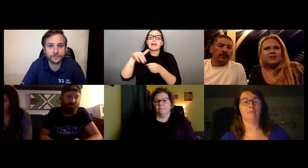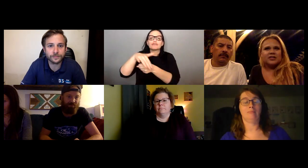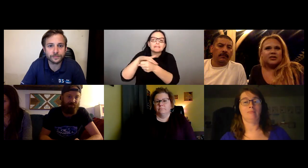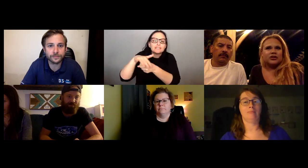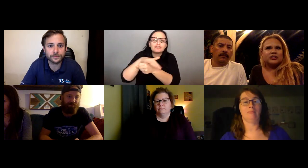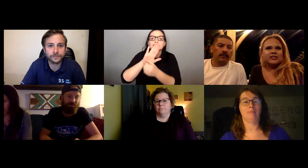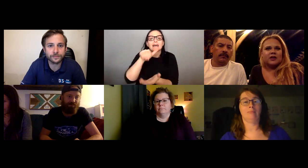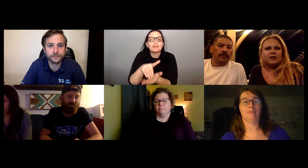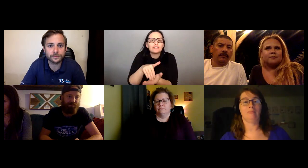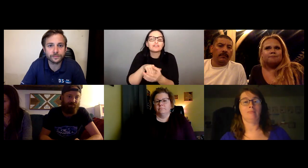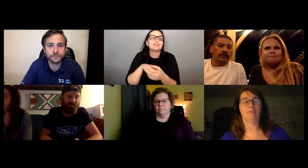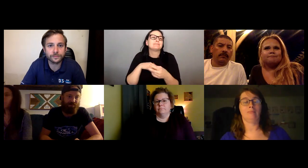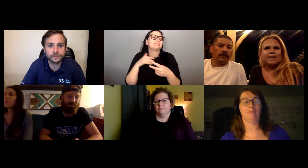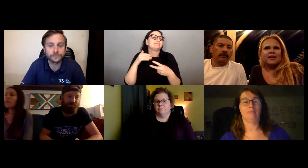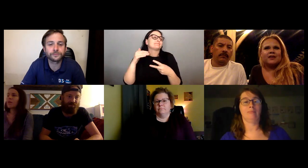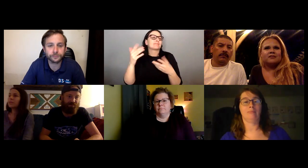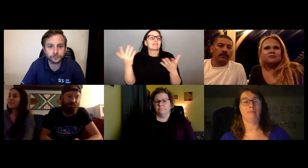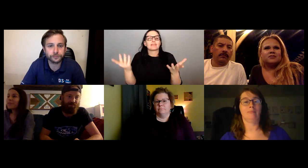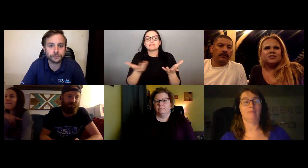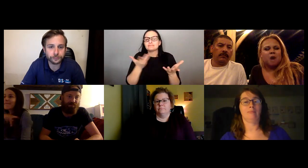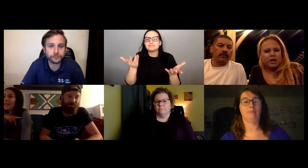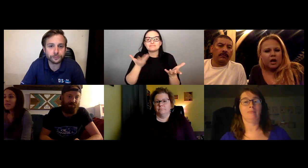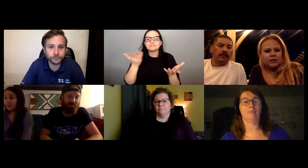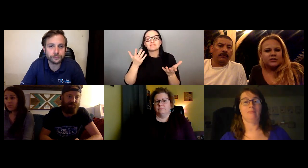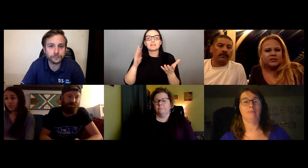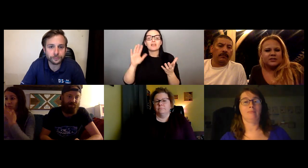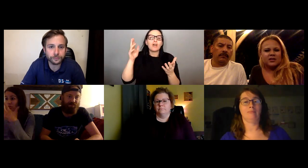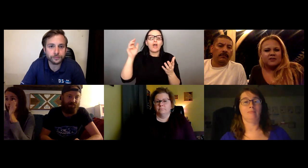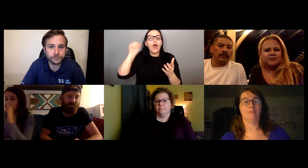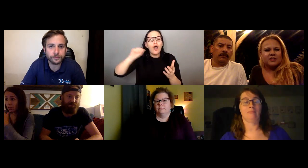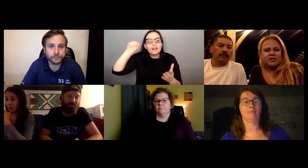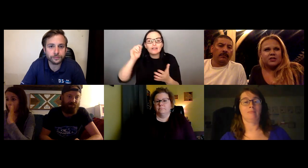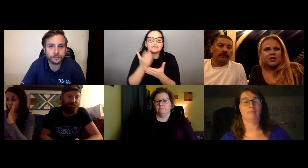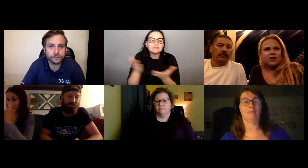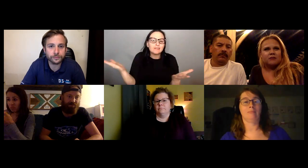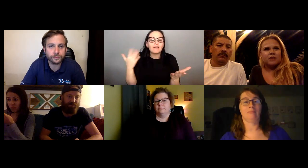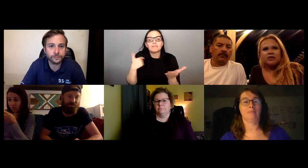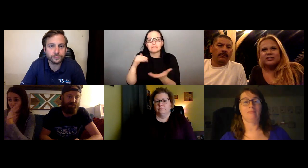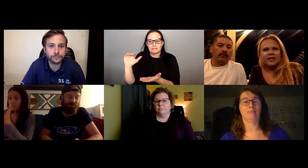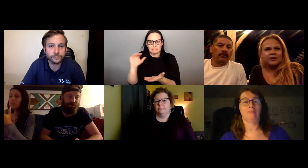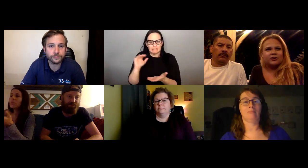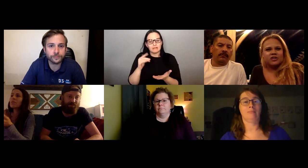centers um and some audiology